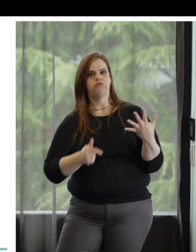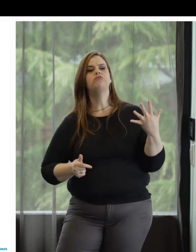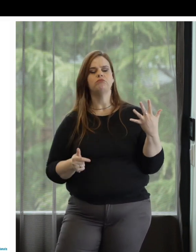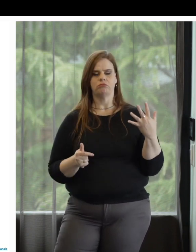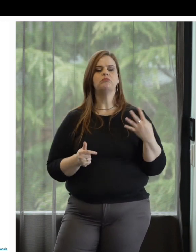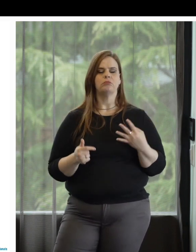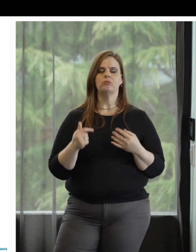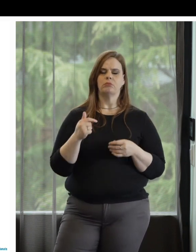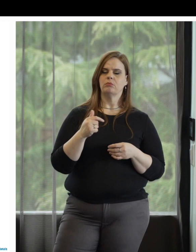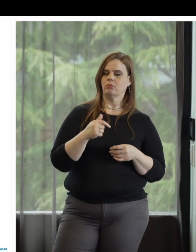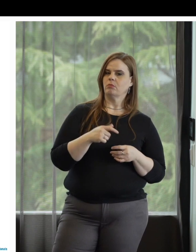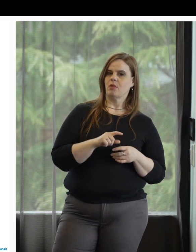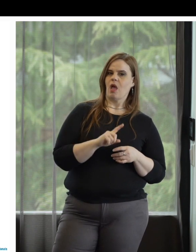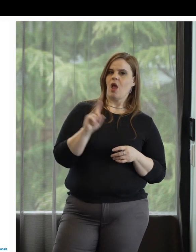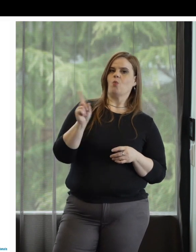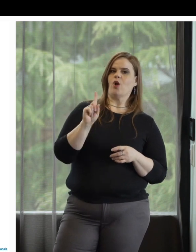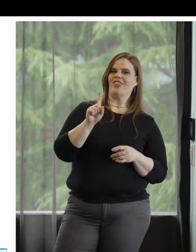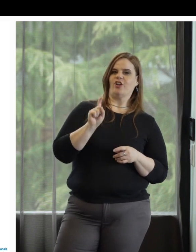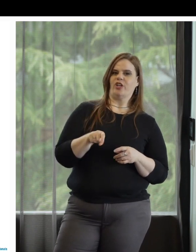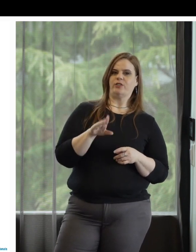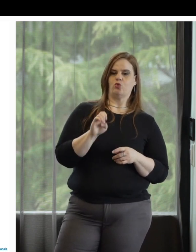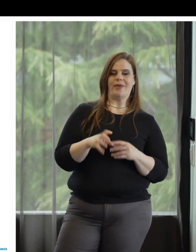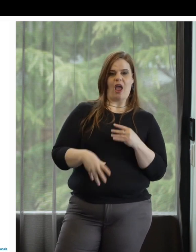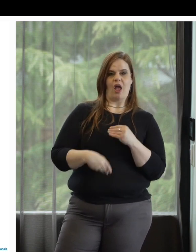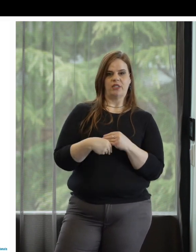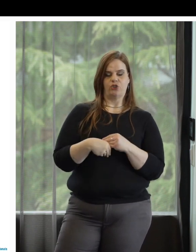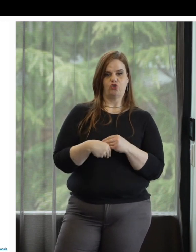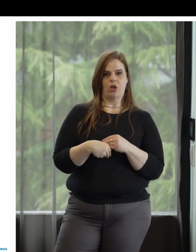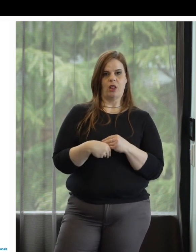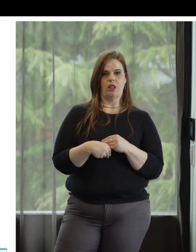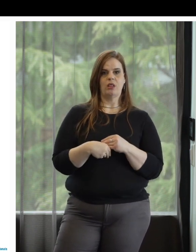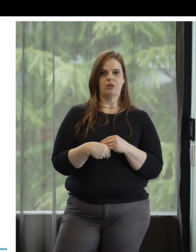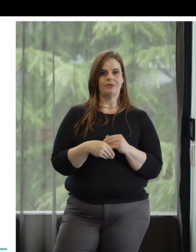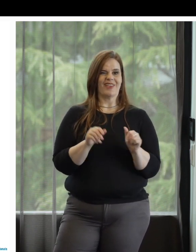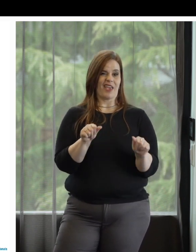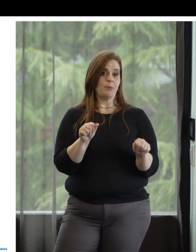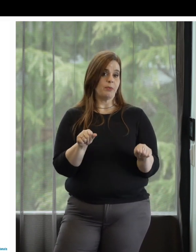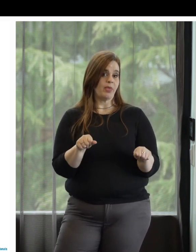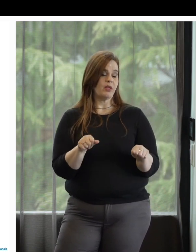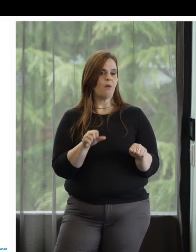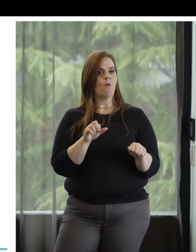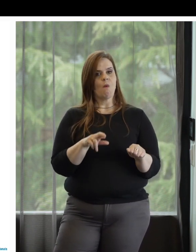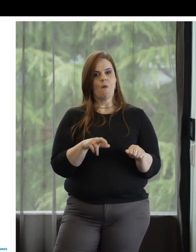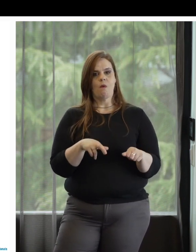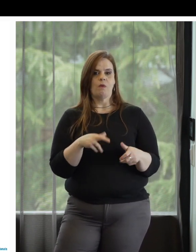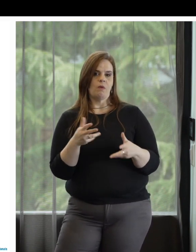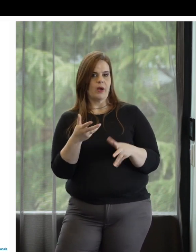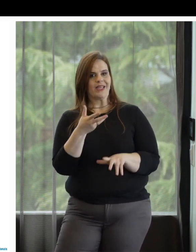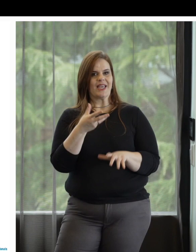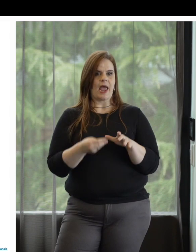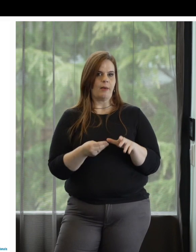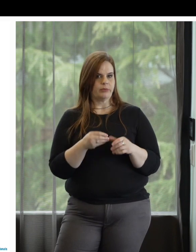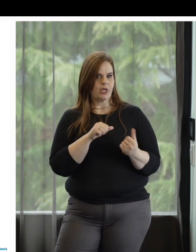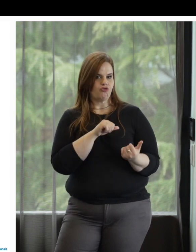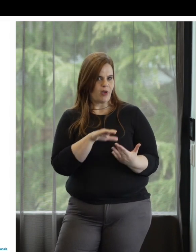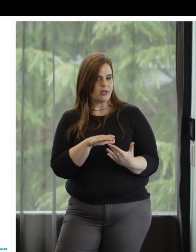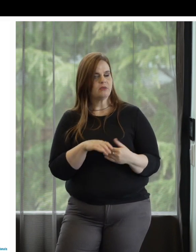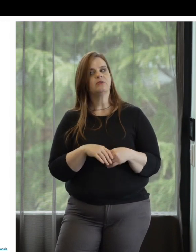there needed to be additional capabilities or gaps addressed We looked